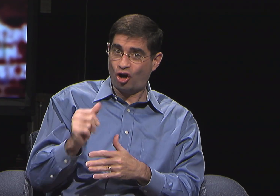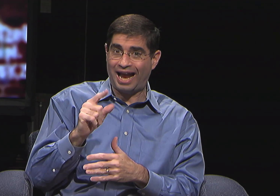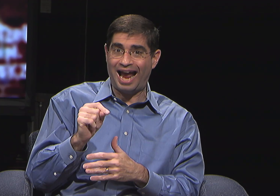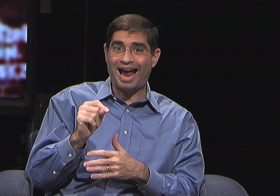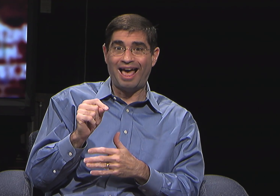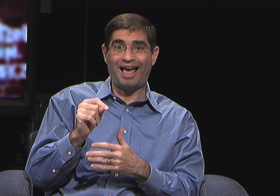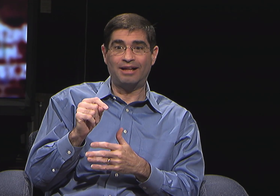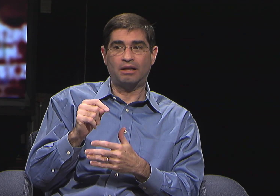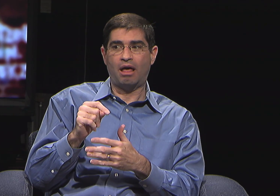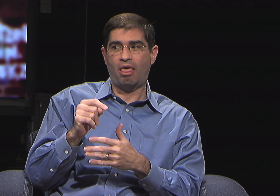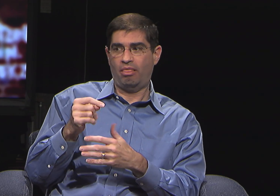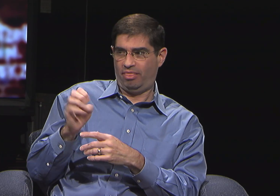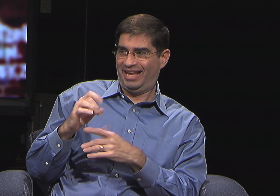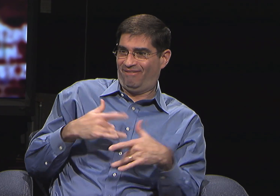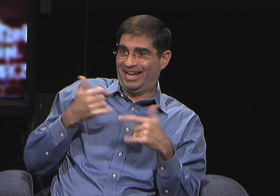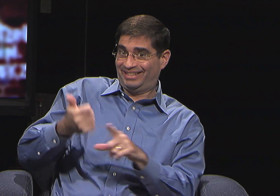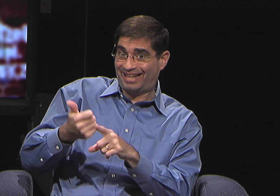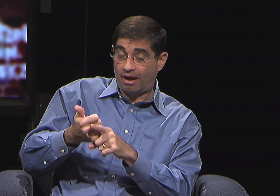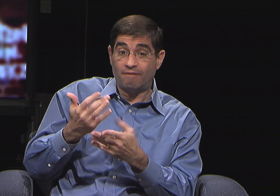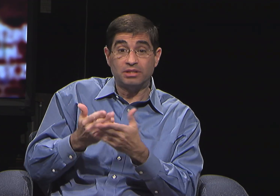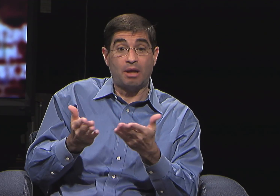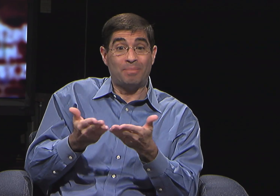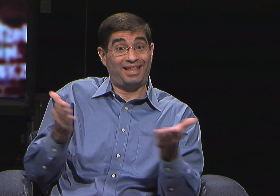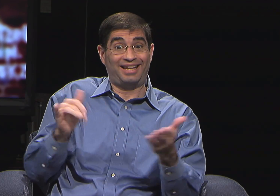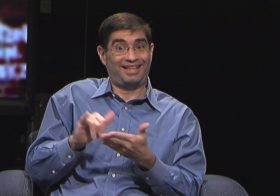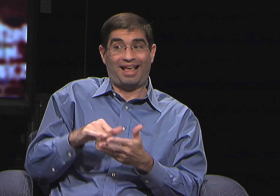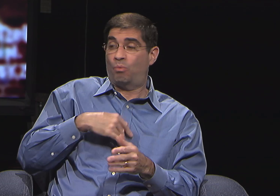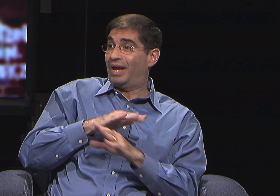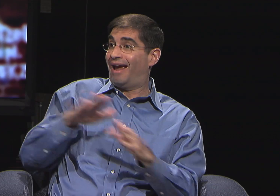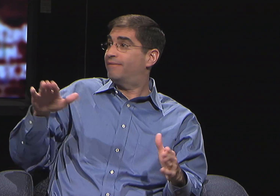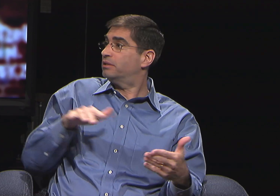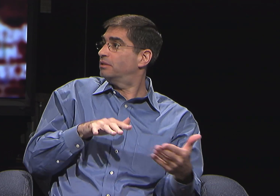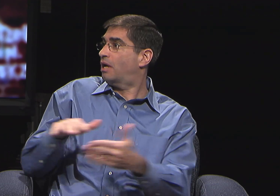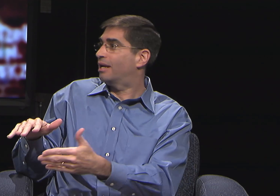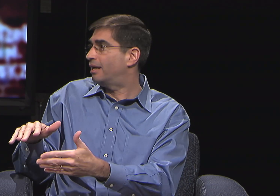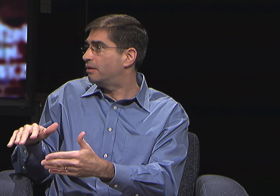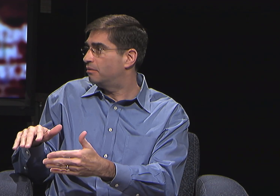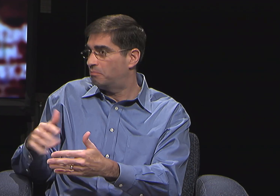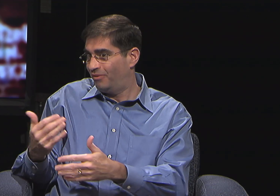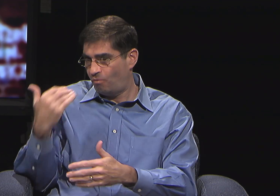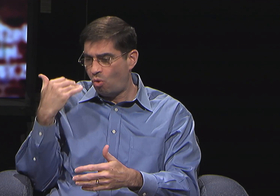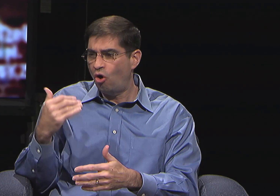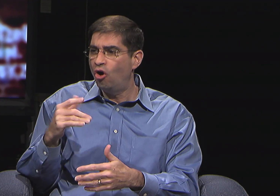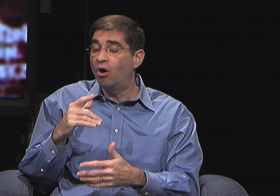that perhaps we haven't had the time to look at before.